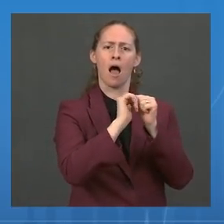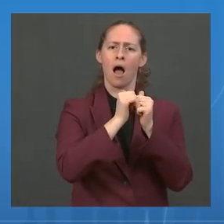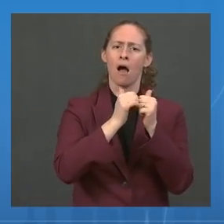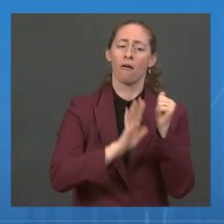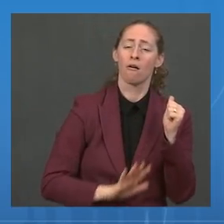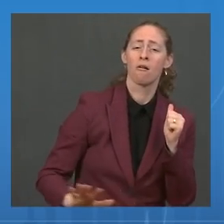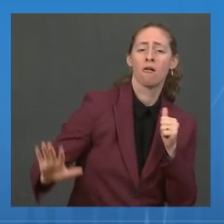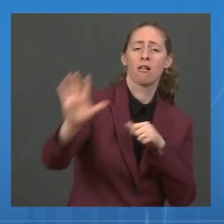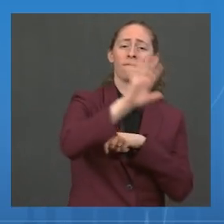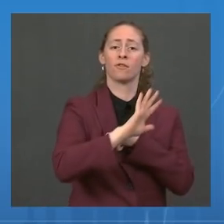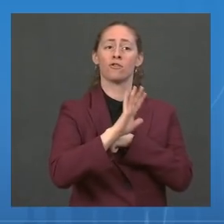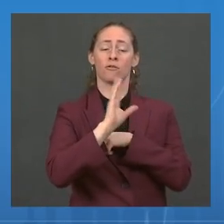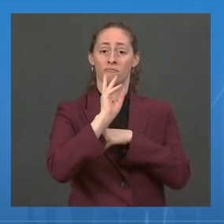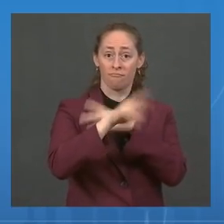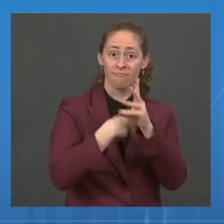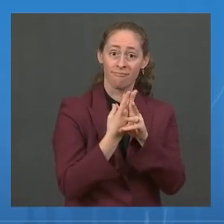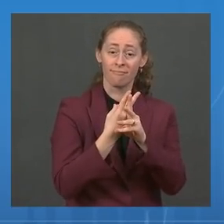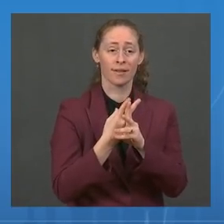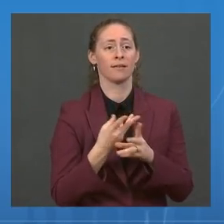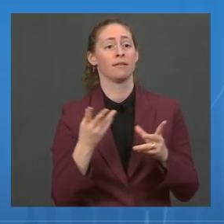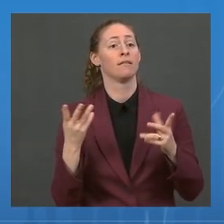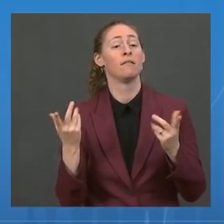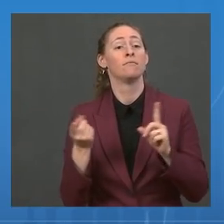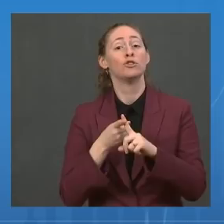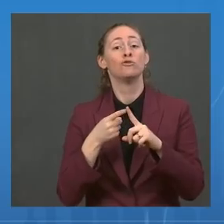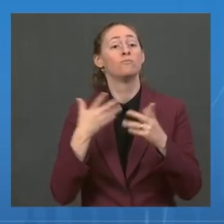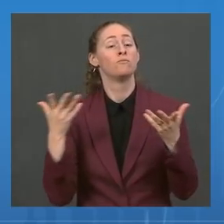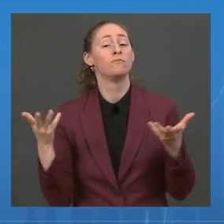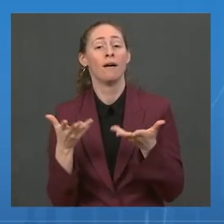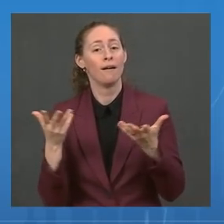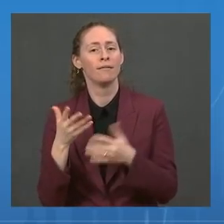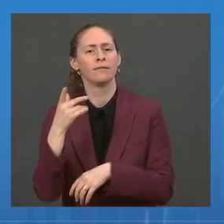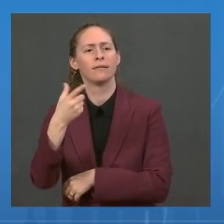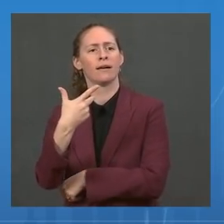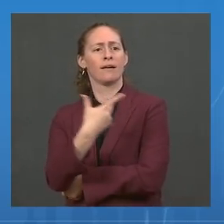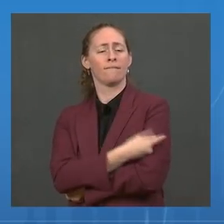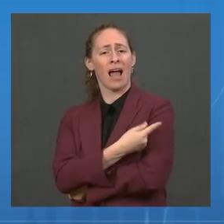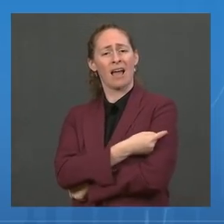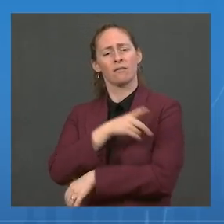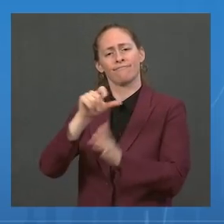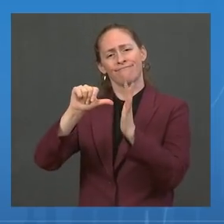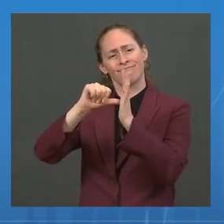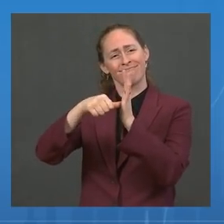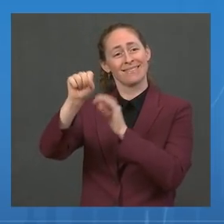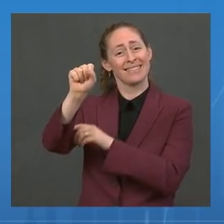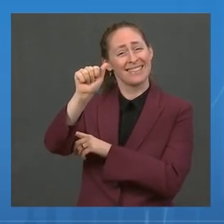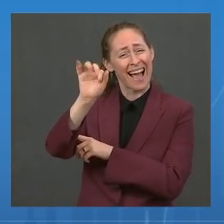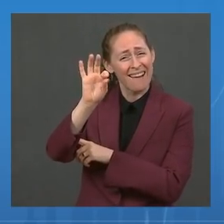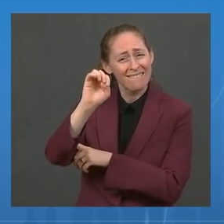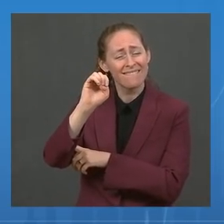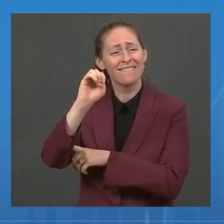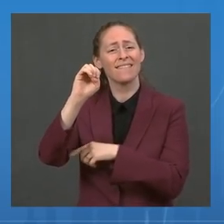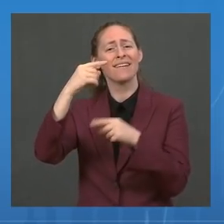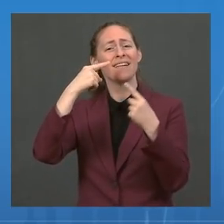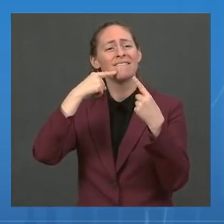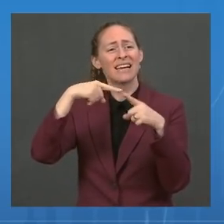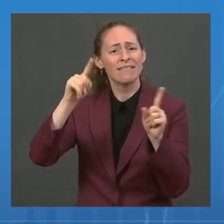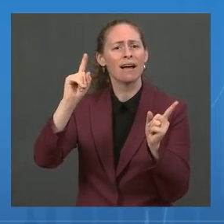First, COVID-19 vaccines are safe, effective, convenient, and free.